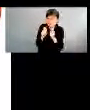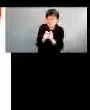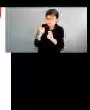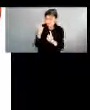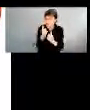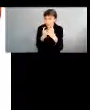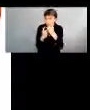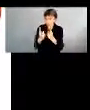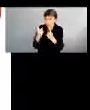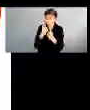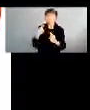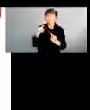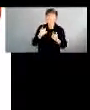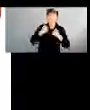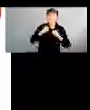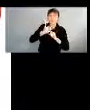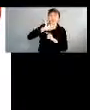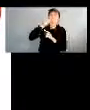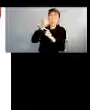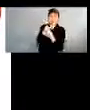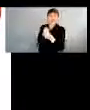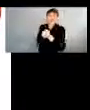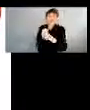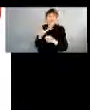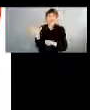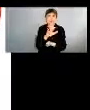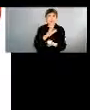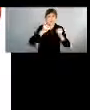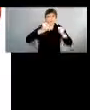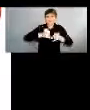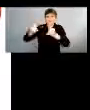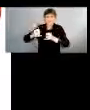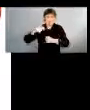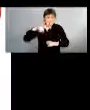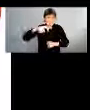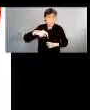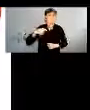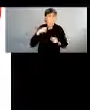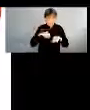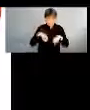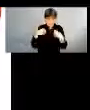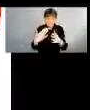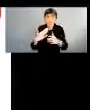the best support possible. I’m able to provide application feedback up to one week before